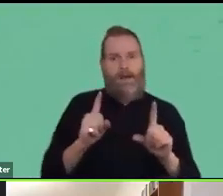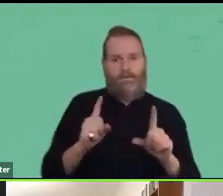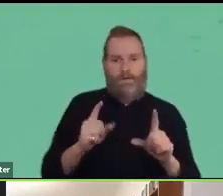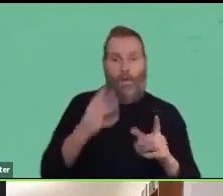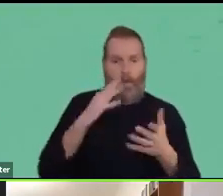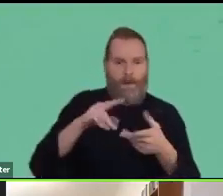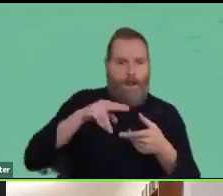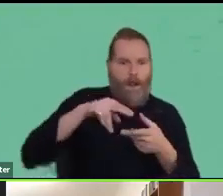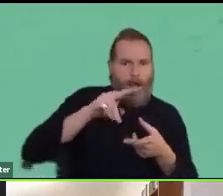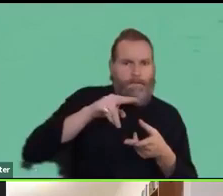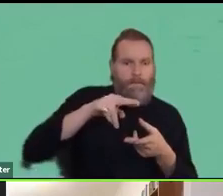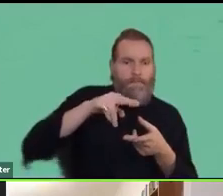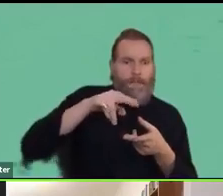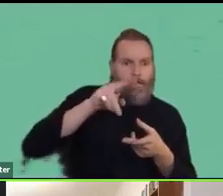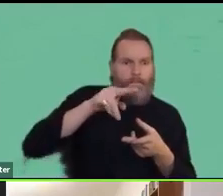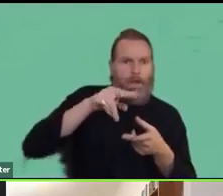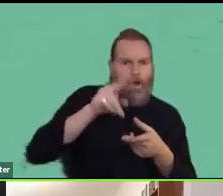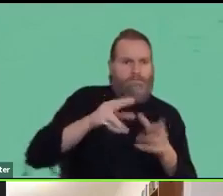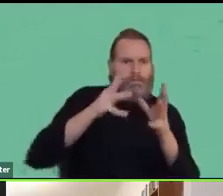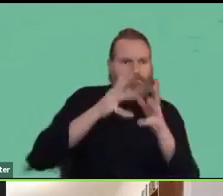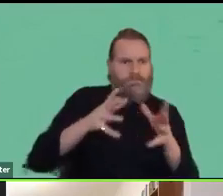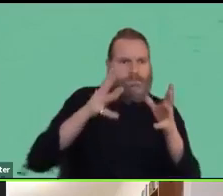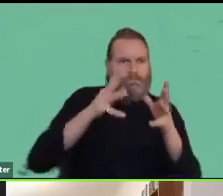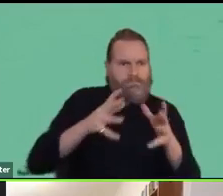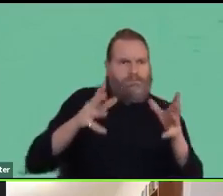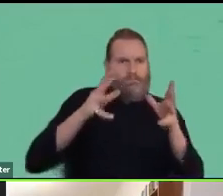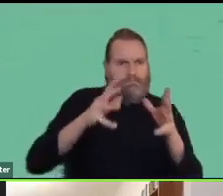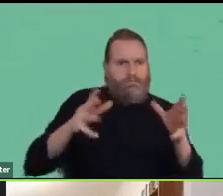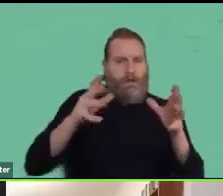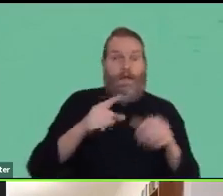if the government aren't prepared to listen to lobbies of parliament or anything else